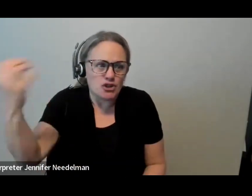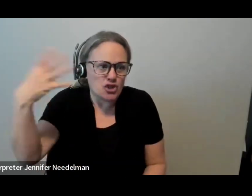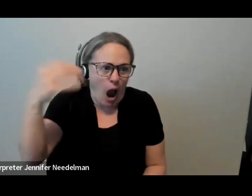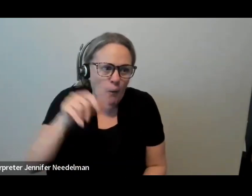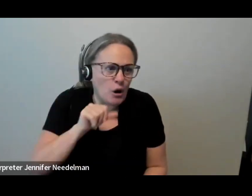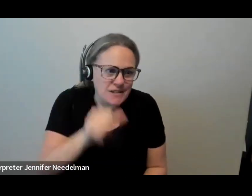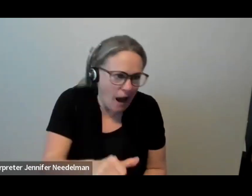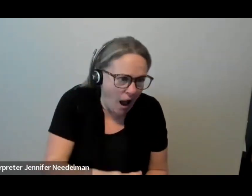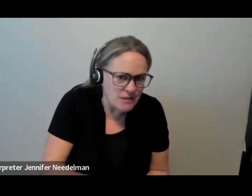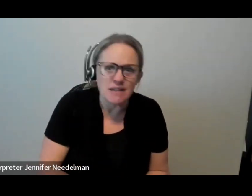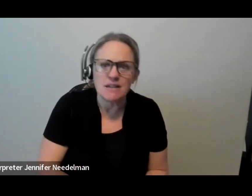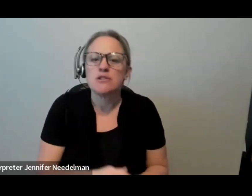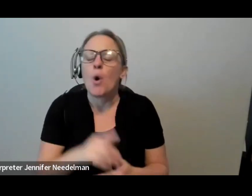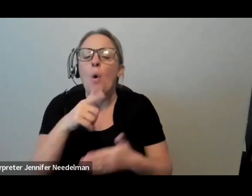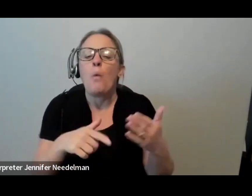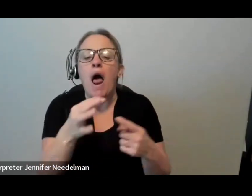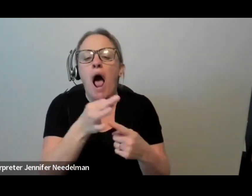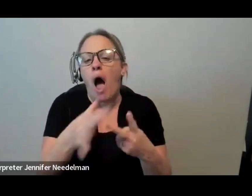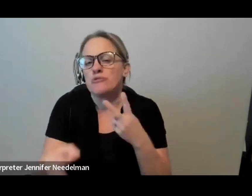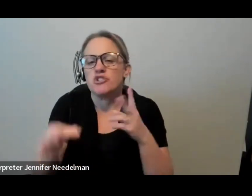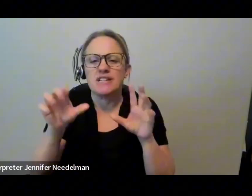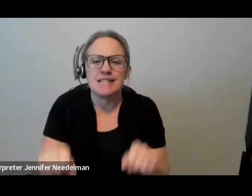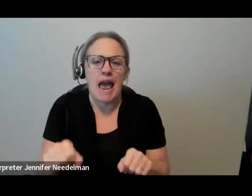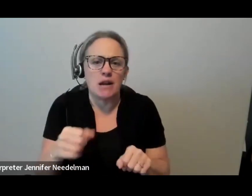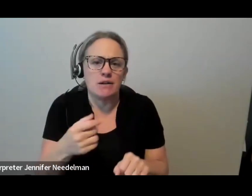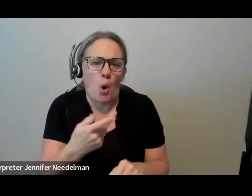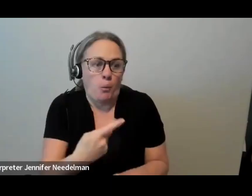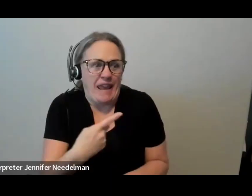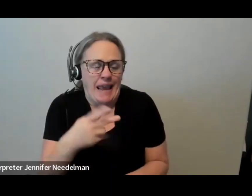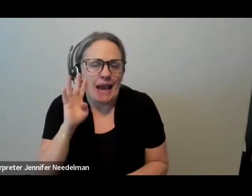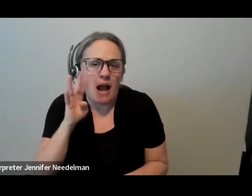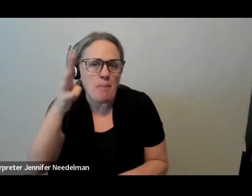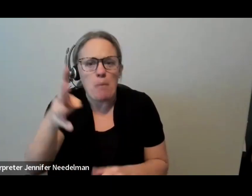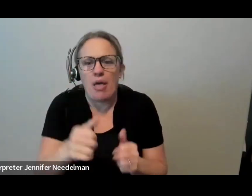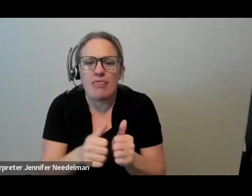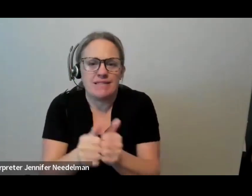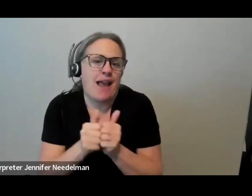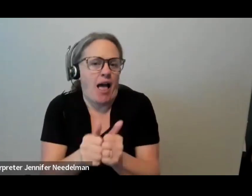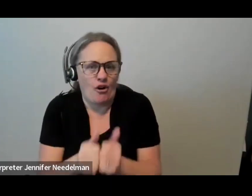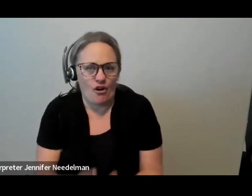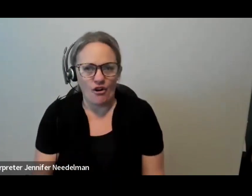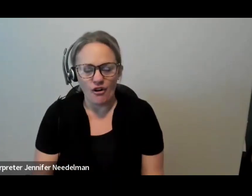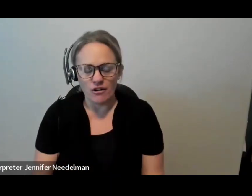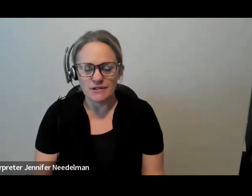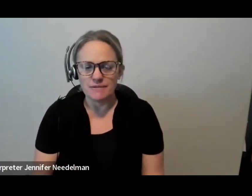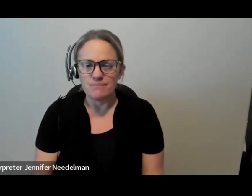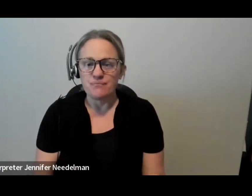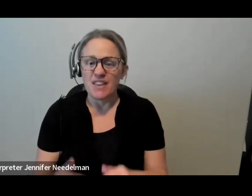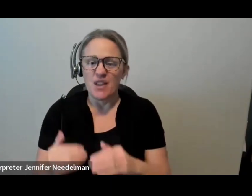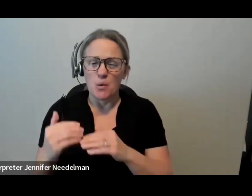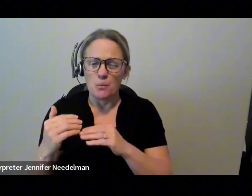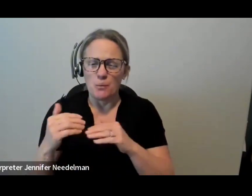what are the options that we can come up with together? And I think when accessibility feels scary,